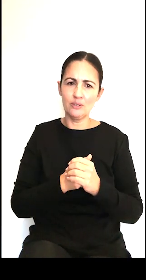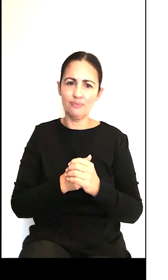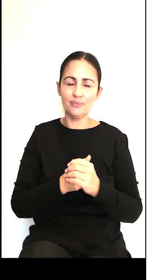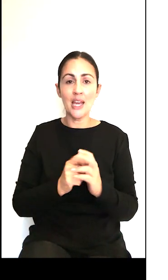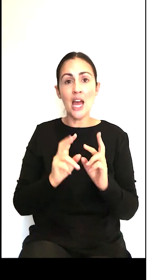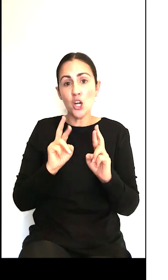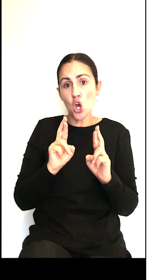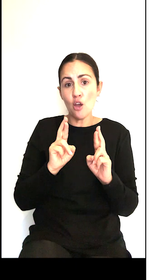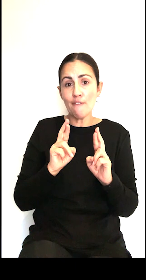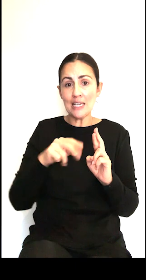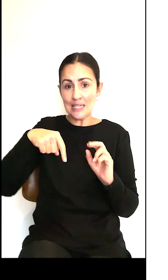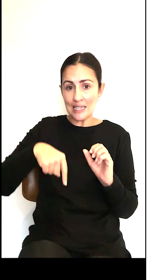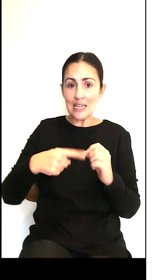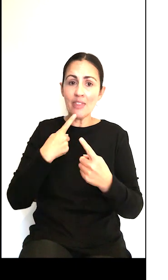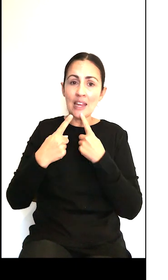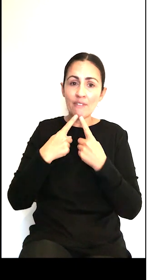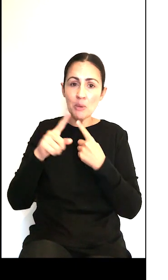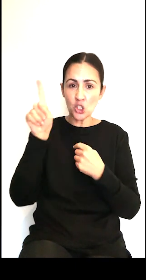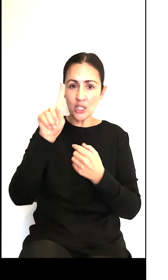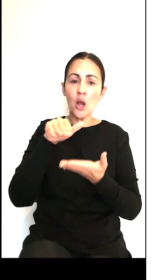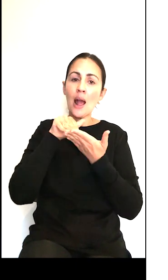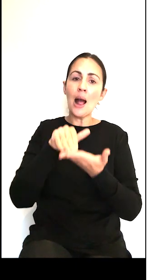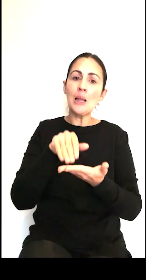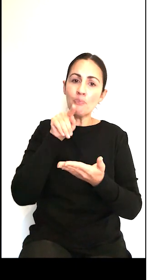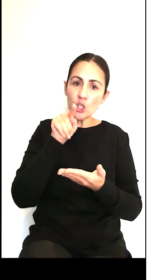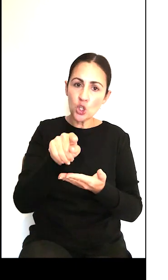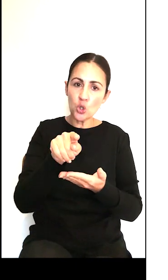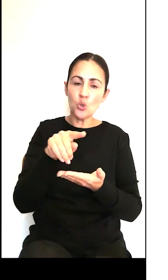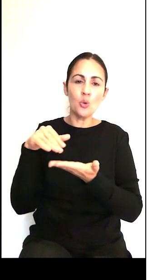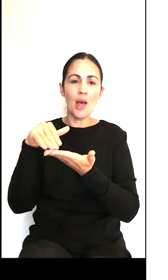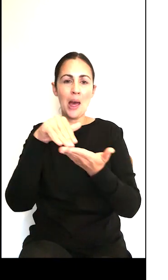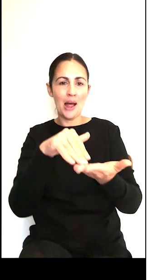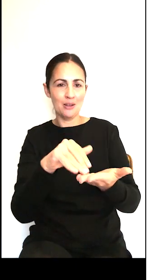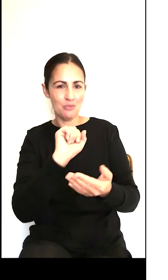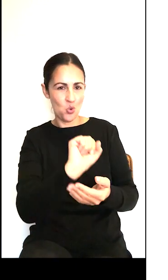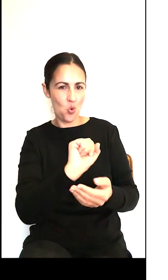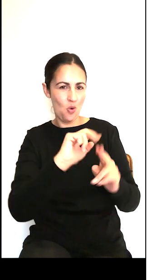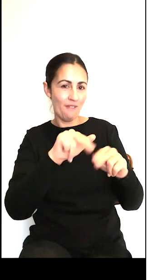what we've been able to present to you today will help you with the helping you do. Thank you.